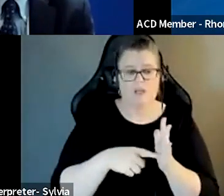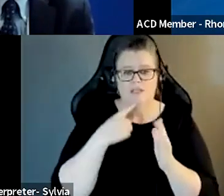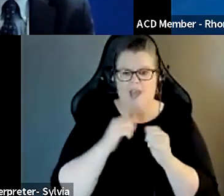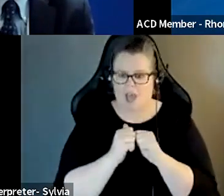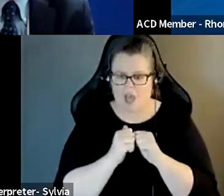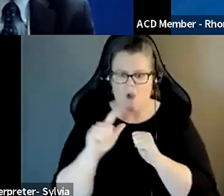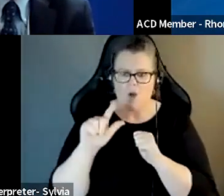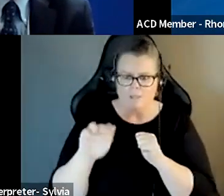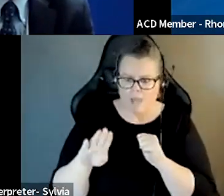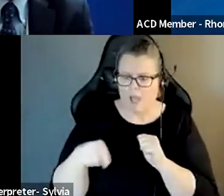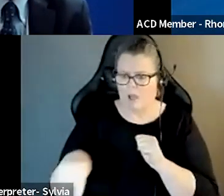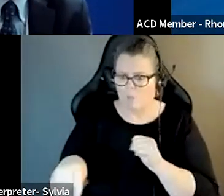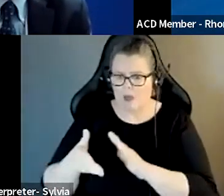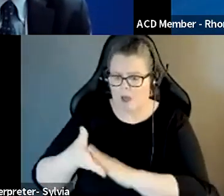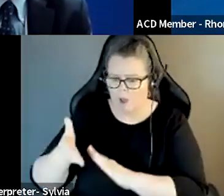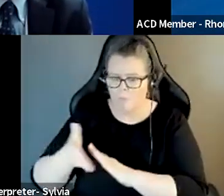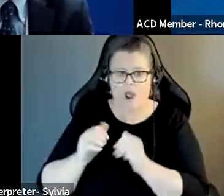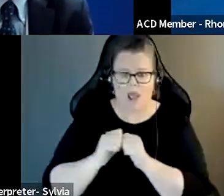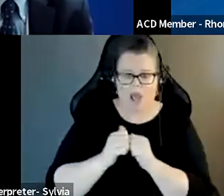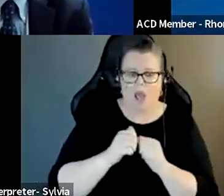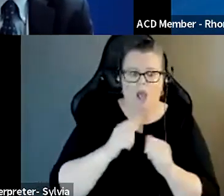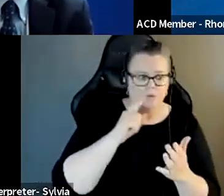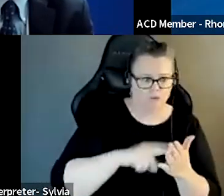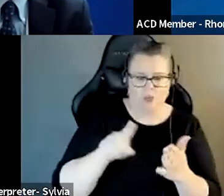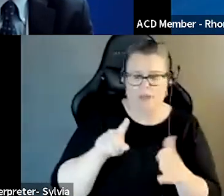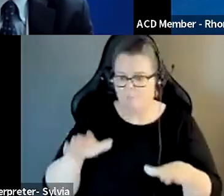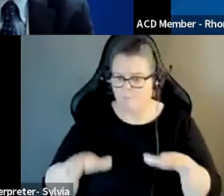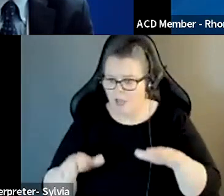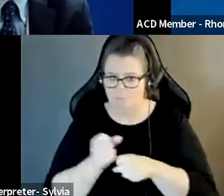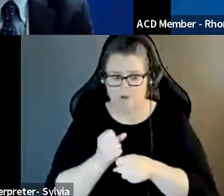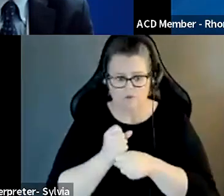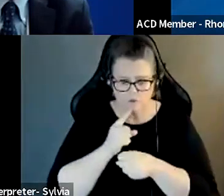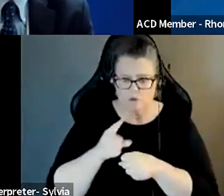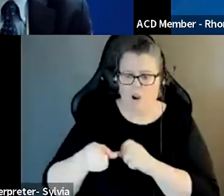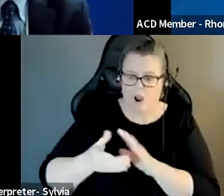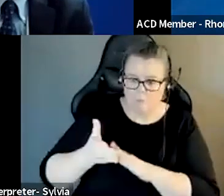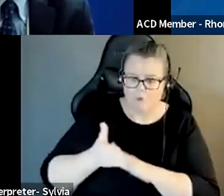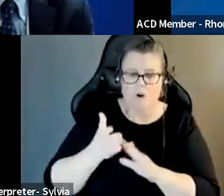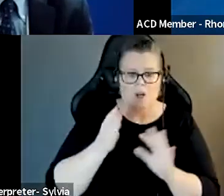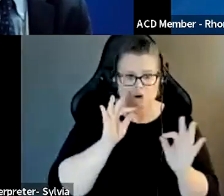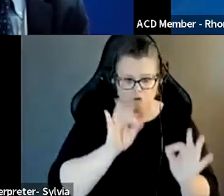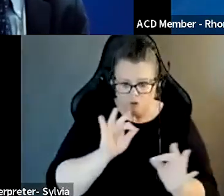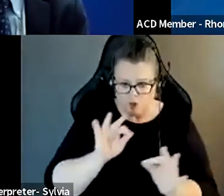and balances to make sure they're operating correctly, in addition to saying when they operate, they should meet these certain standards.